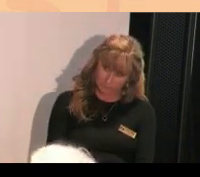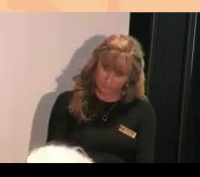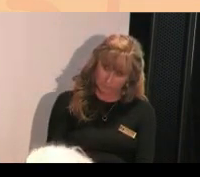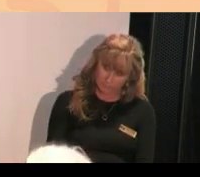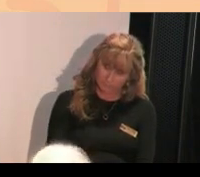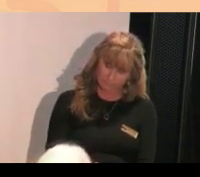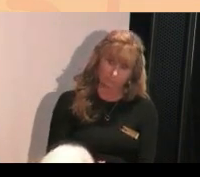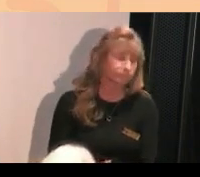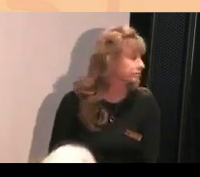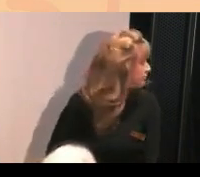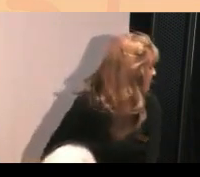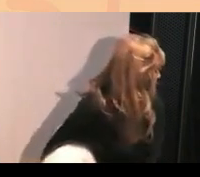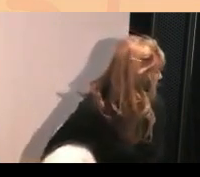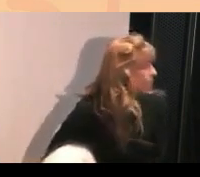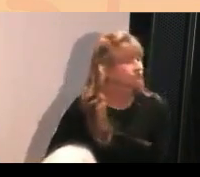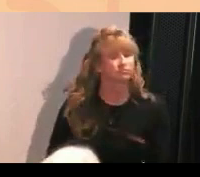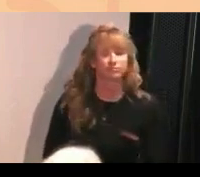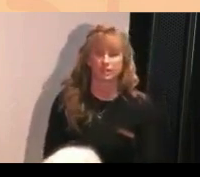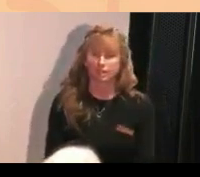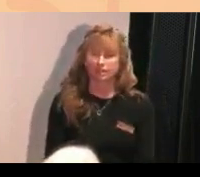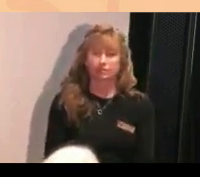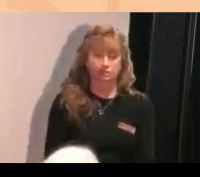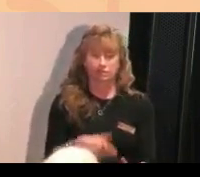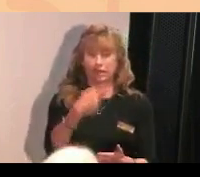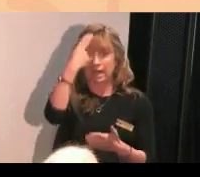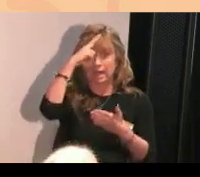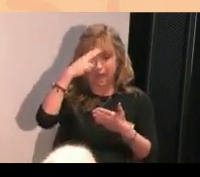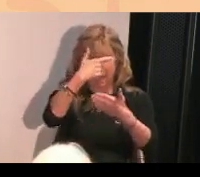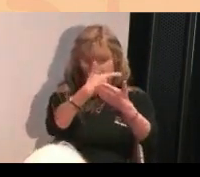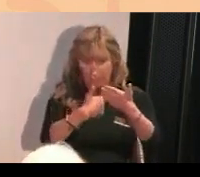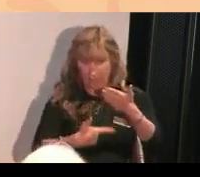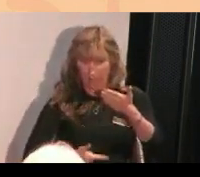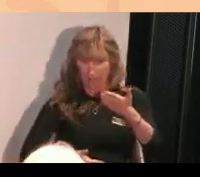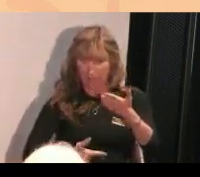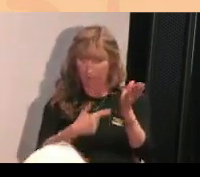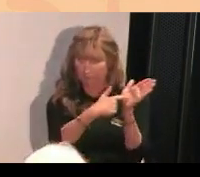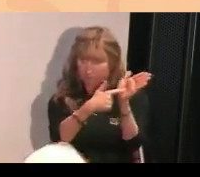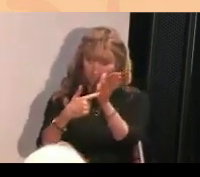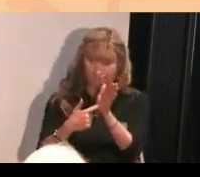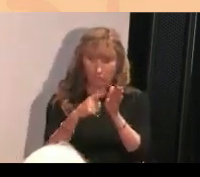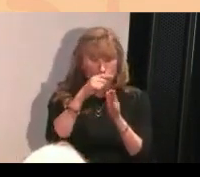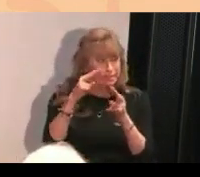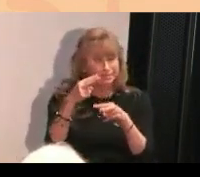by providing you with the list of these names you can see Council's dedicated First Nations